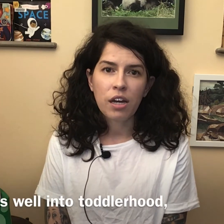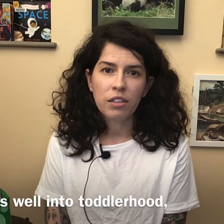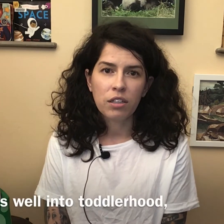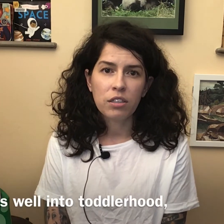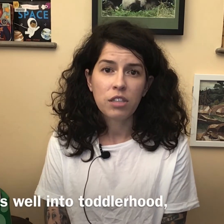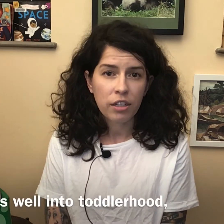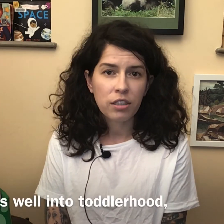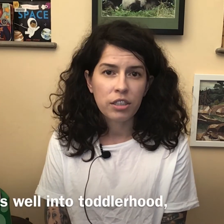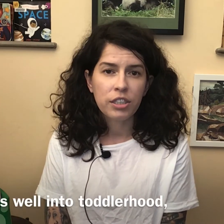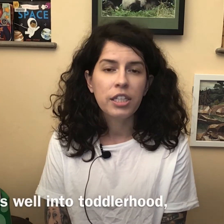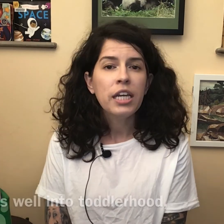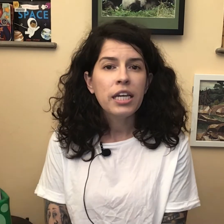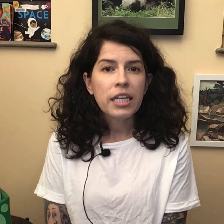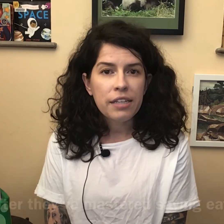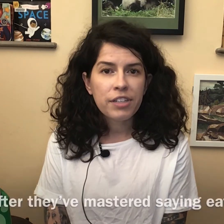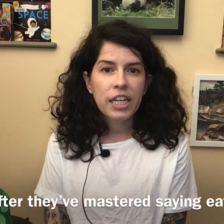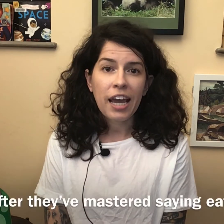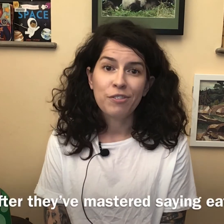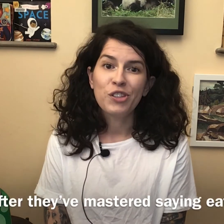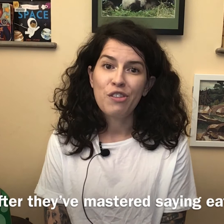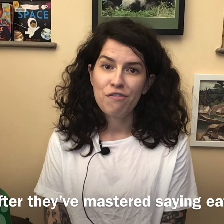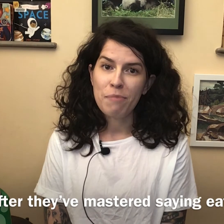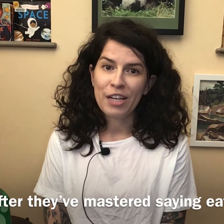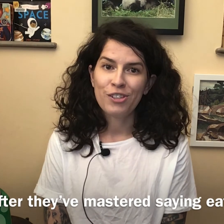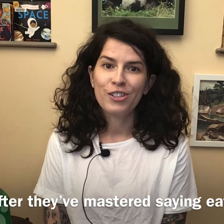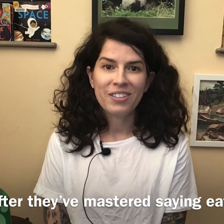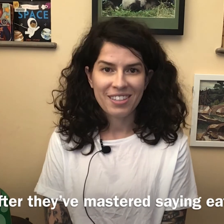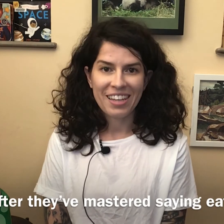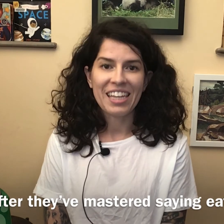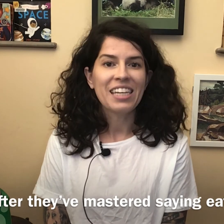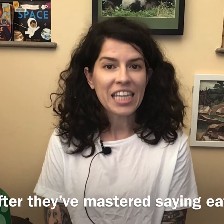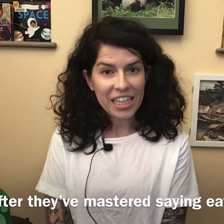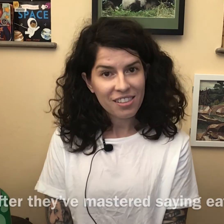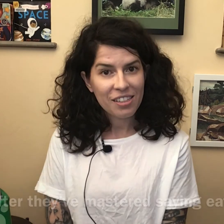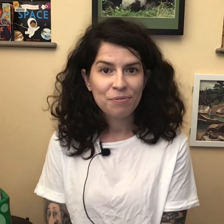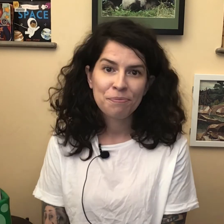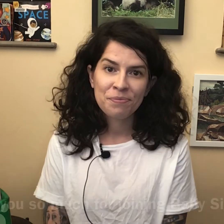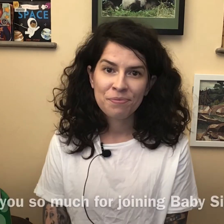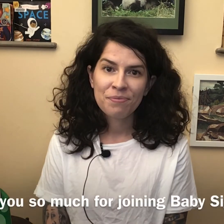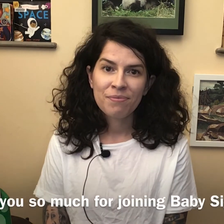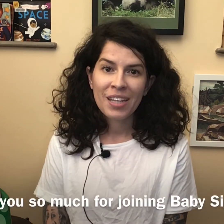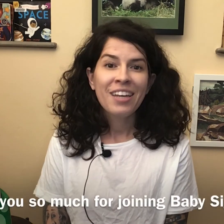toddlerhood, even after they've mastered saying eat.